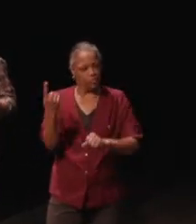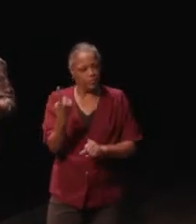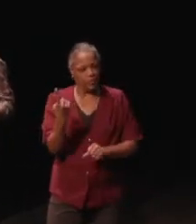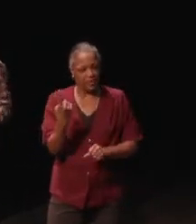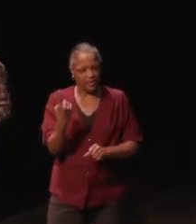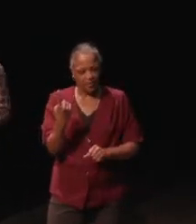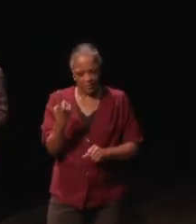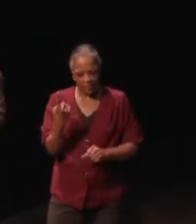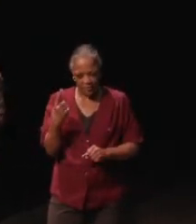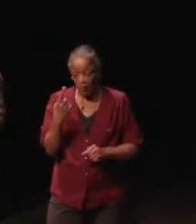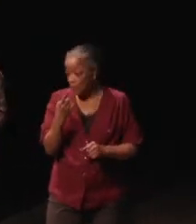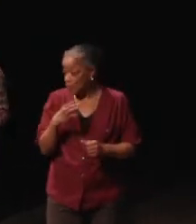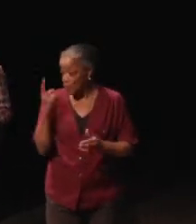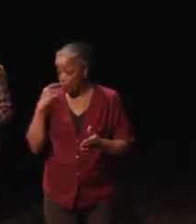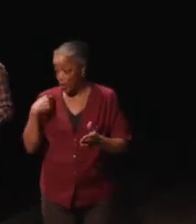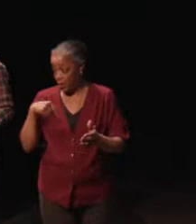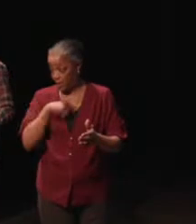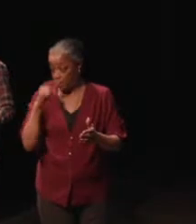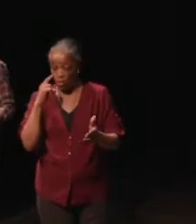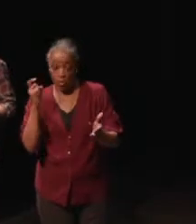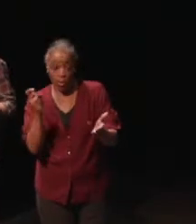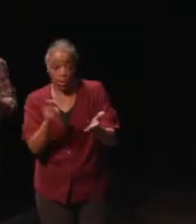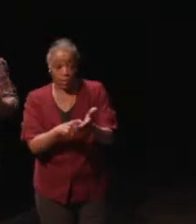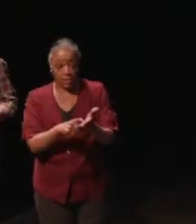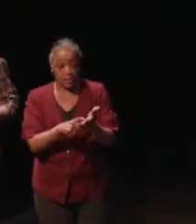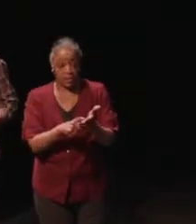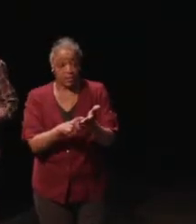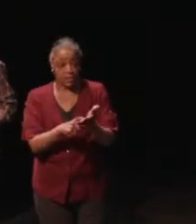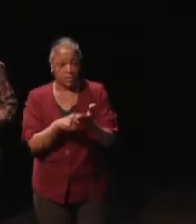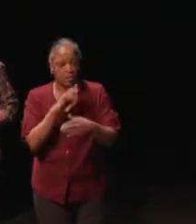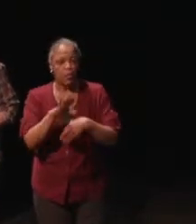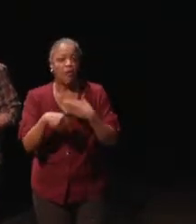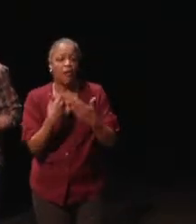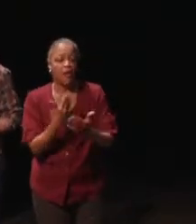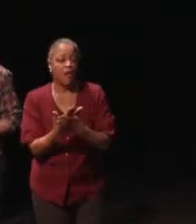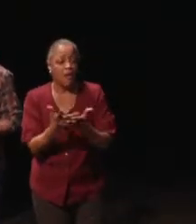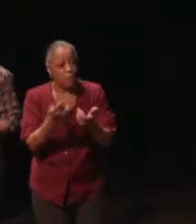One of the things that we really noticed is that we all want accessibility.